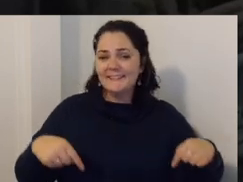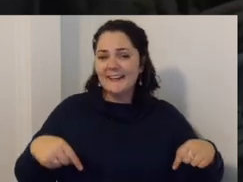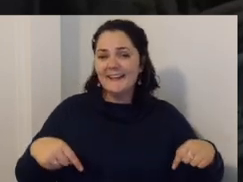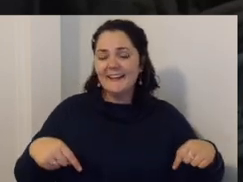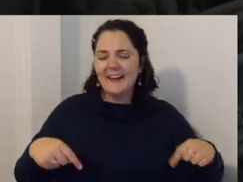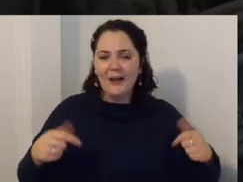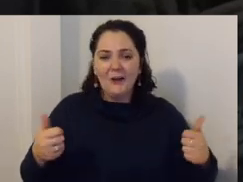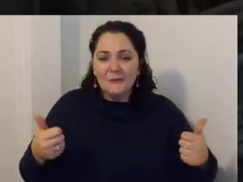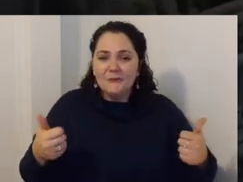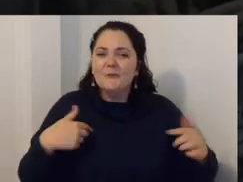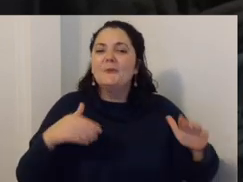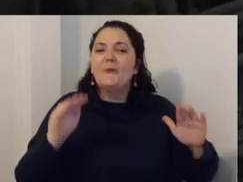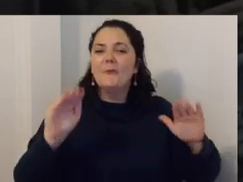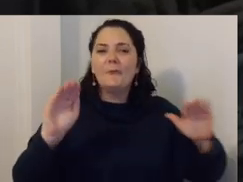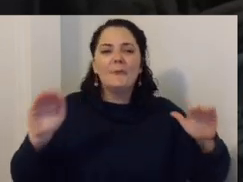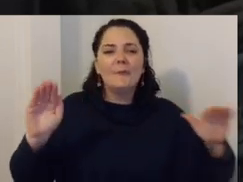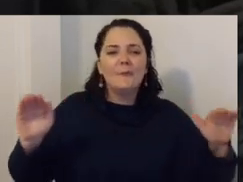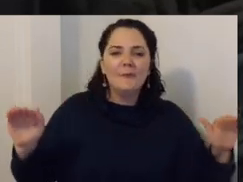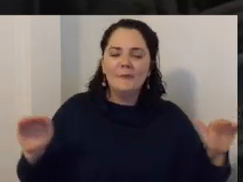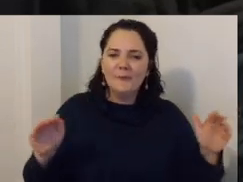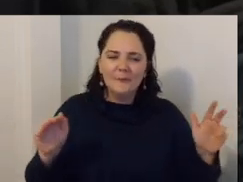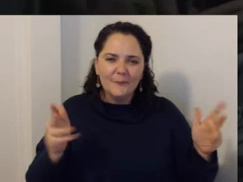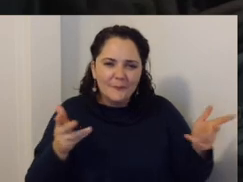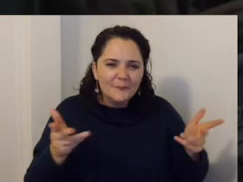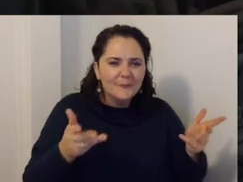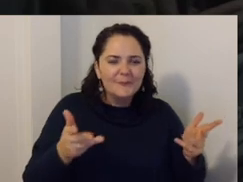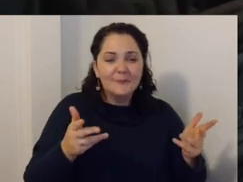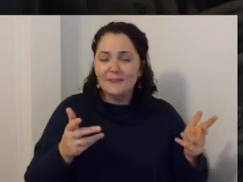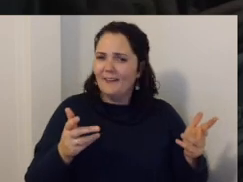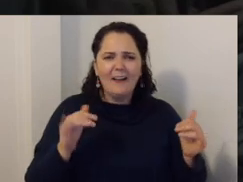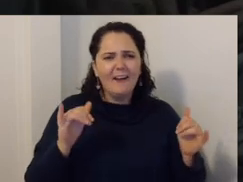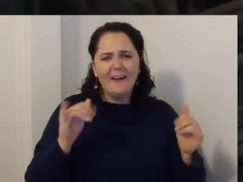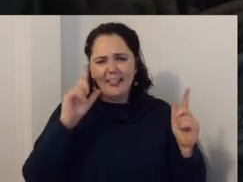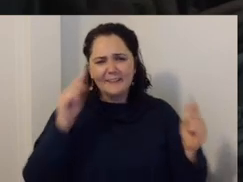reaching out to y'all and uh and uh working with you and just drawing with you and I hope we get